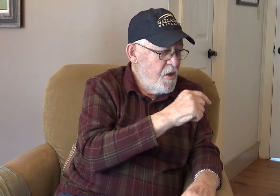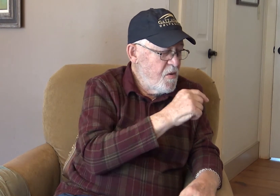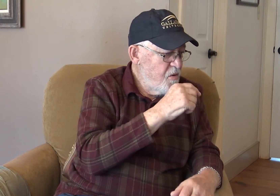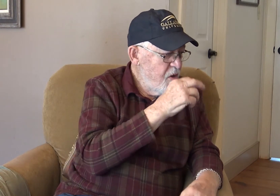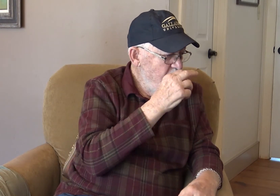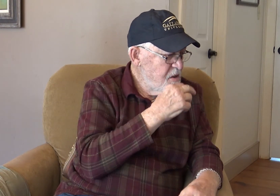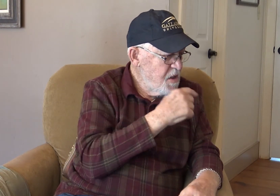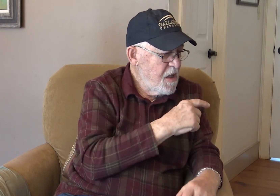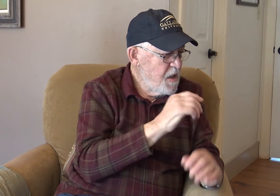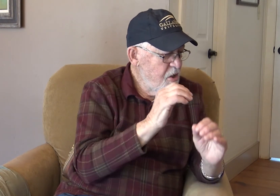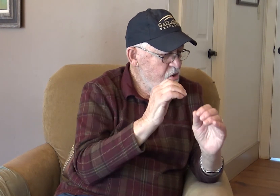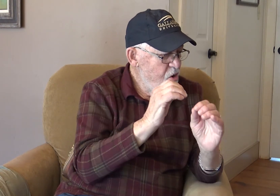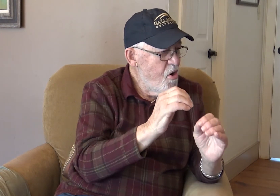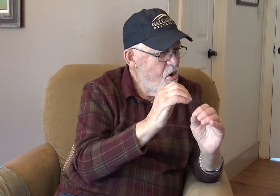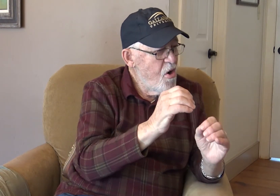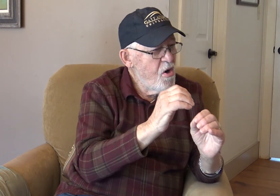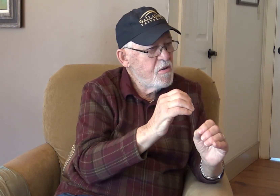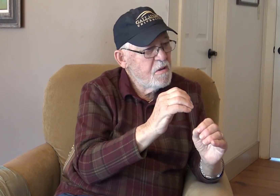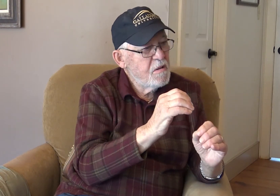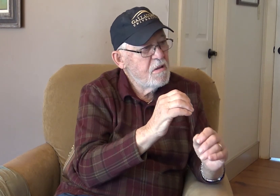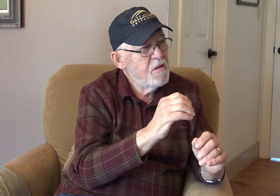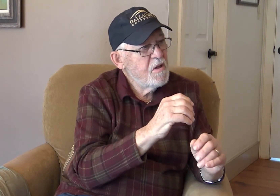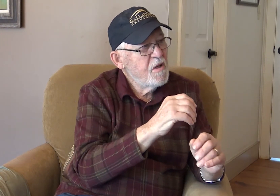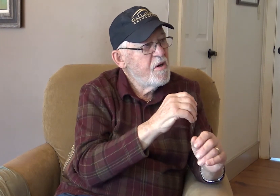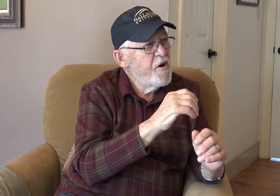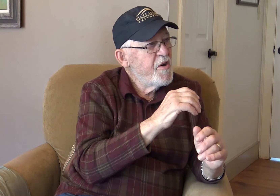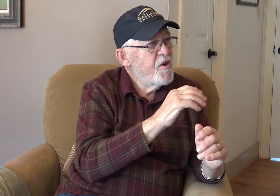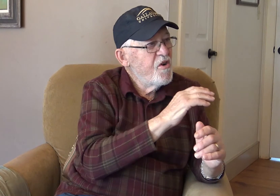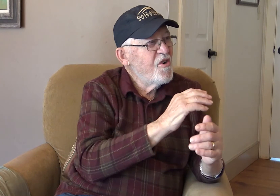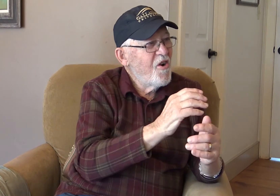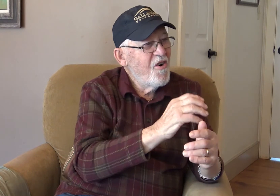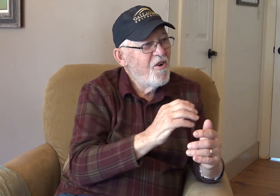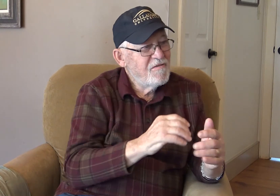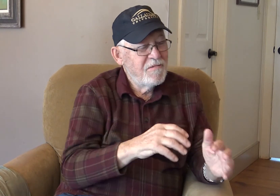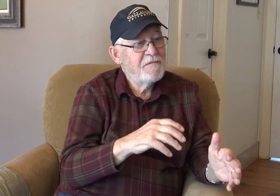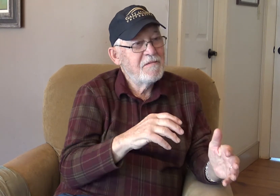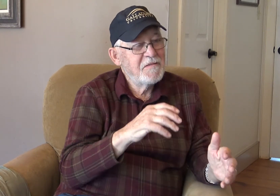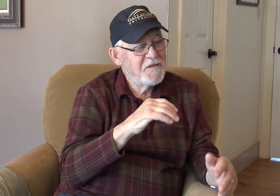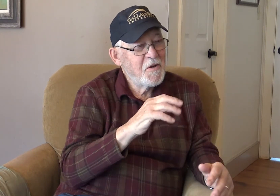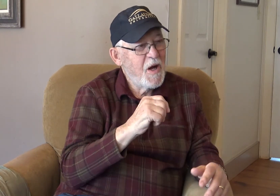Rosalyn taught her course.